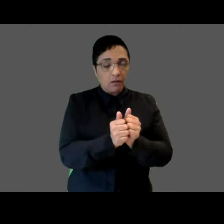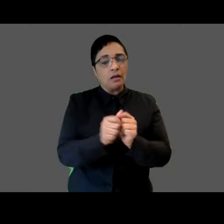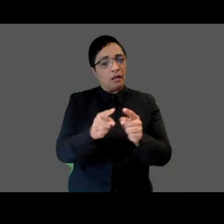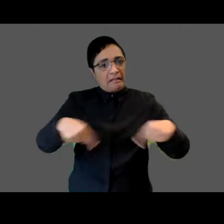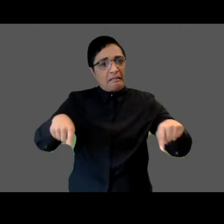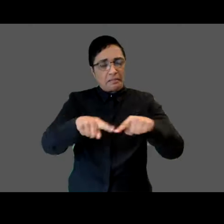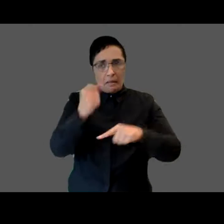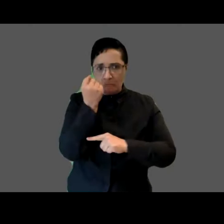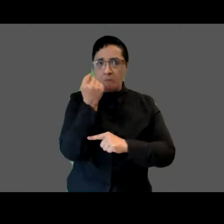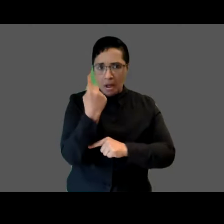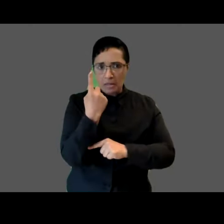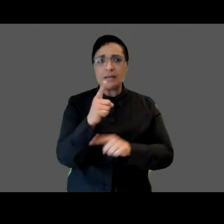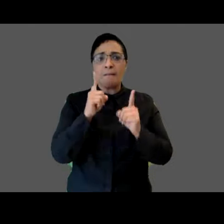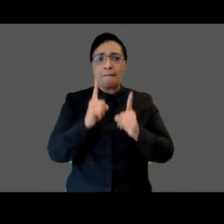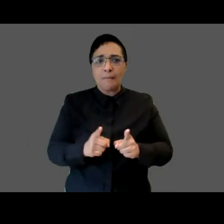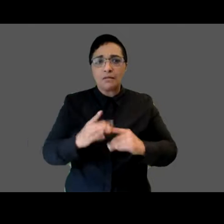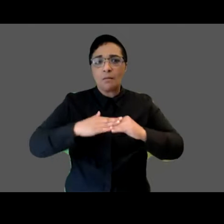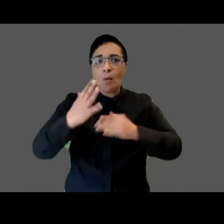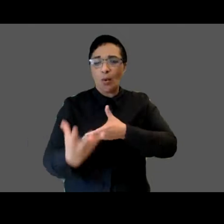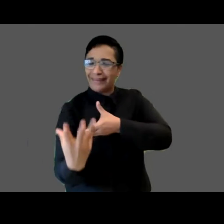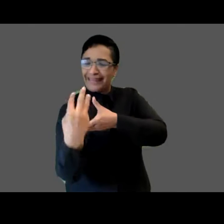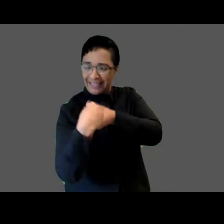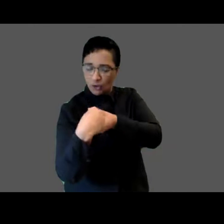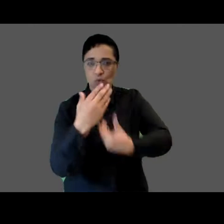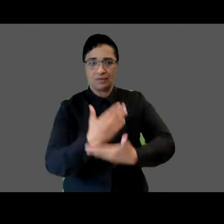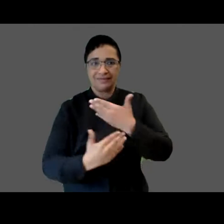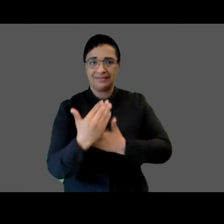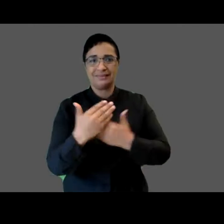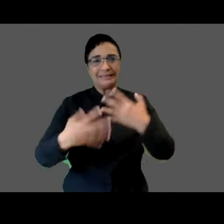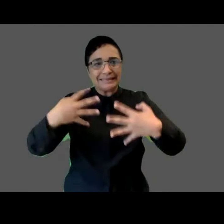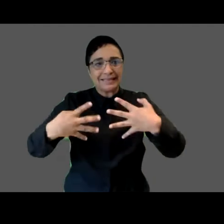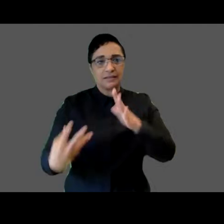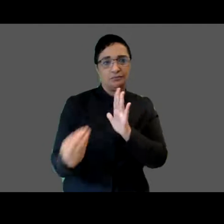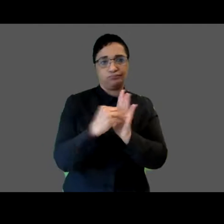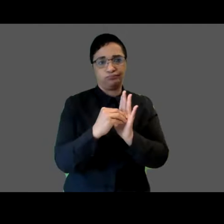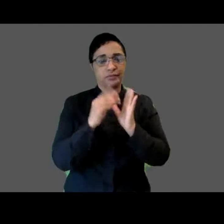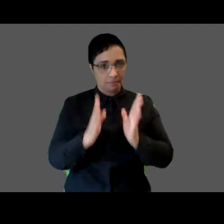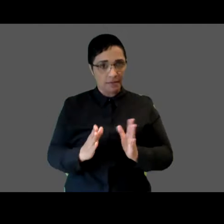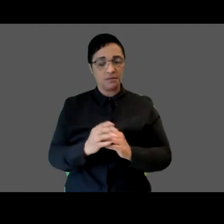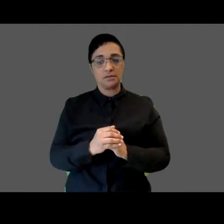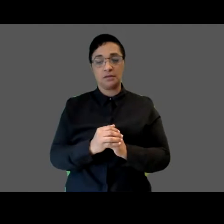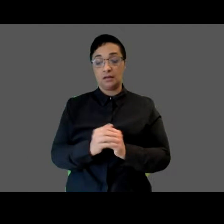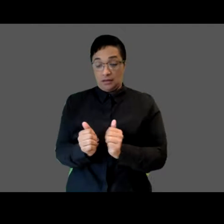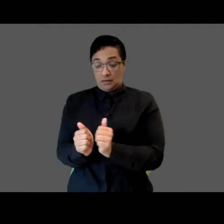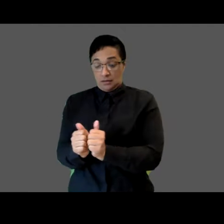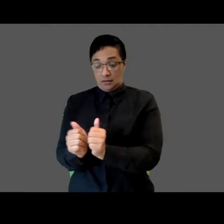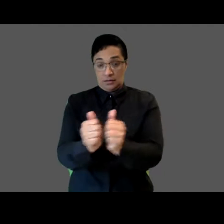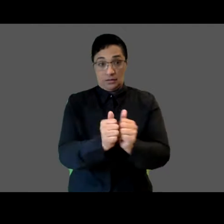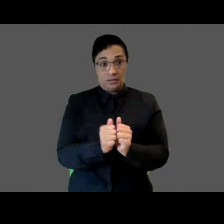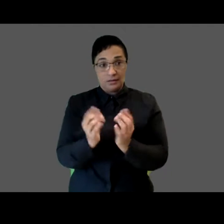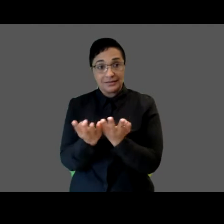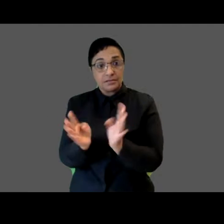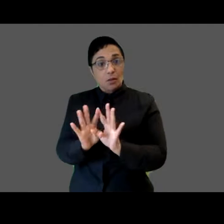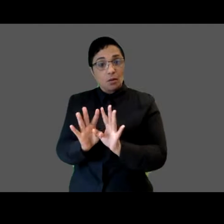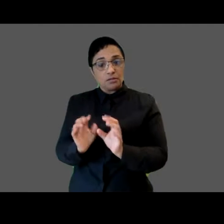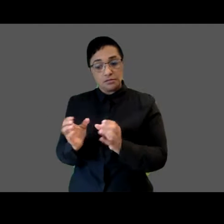So, if we combine more OPDs aware of the need, stakeholders more conscious of the need of